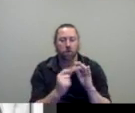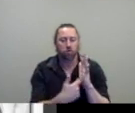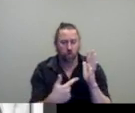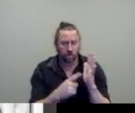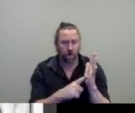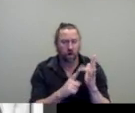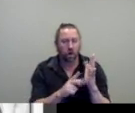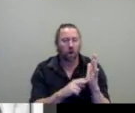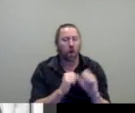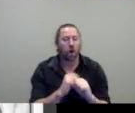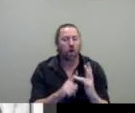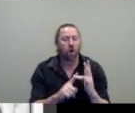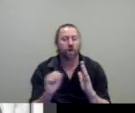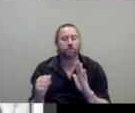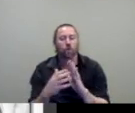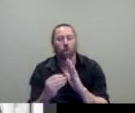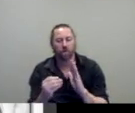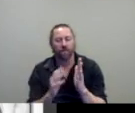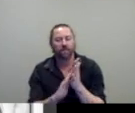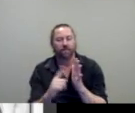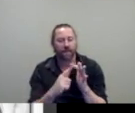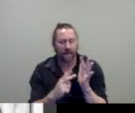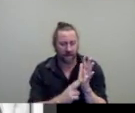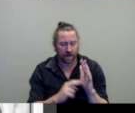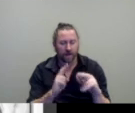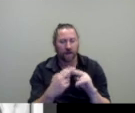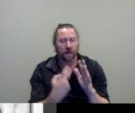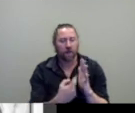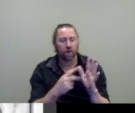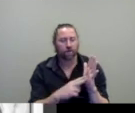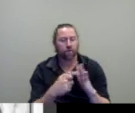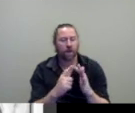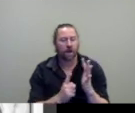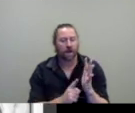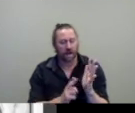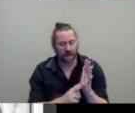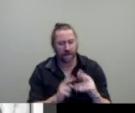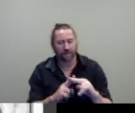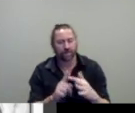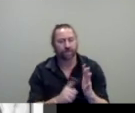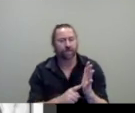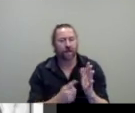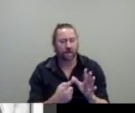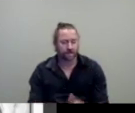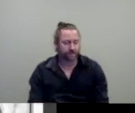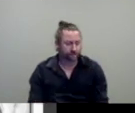uh copy of Helen Frankenthaler so there's a kind of beautiful juxtaposition